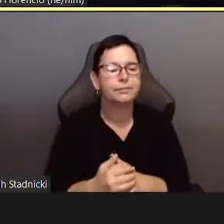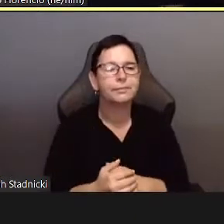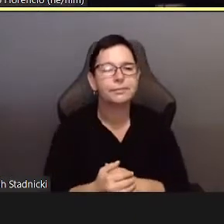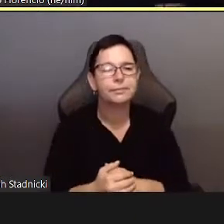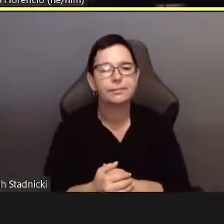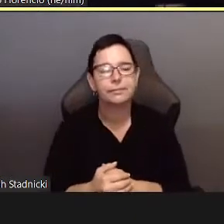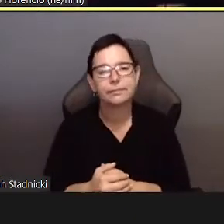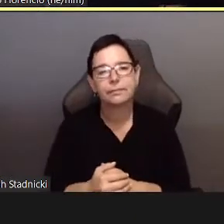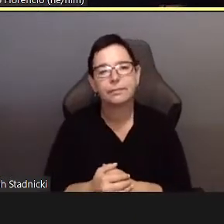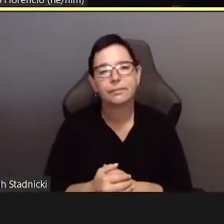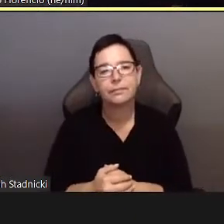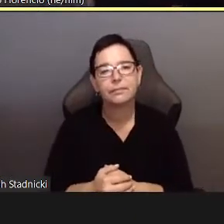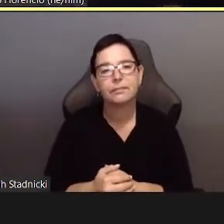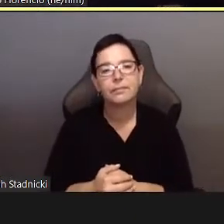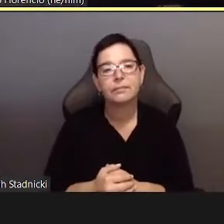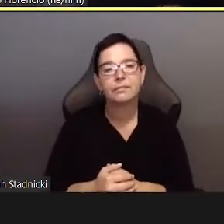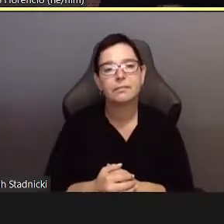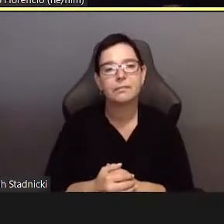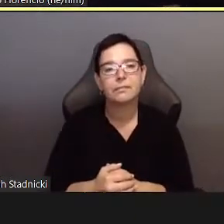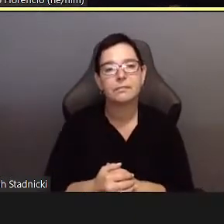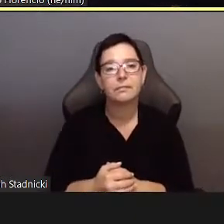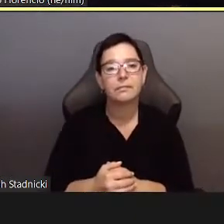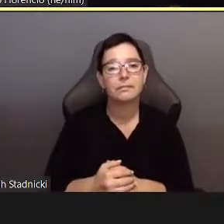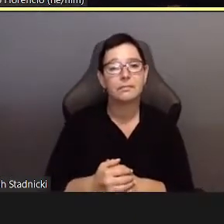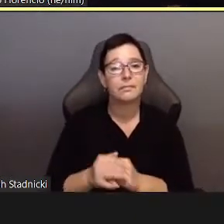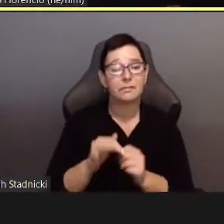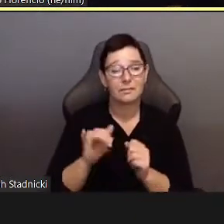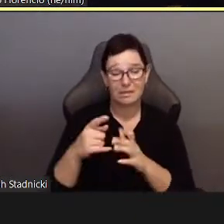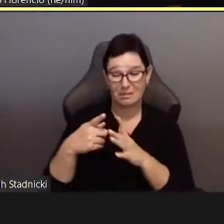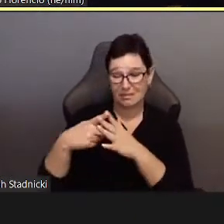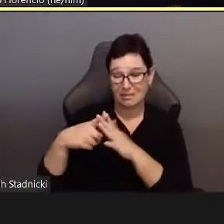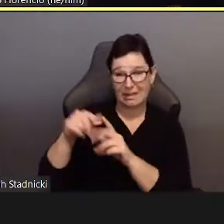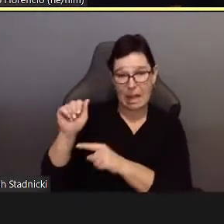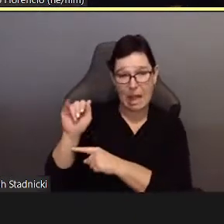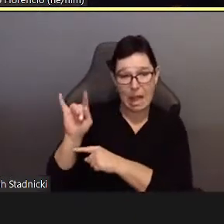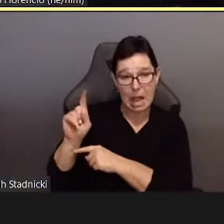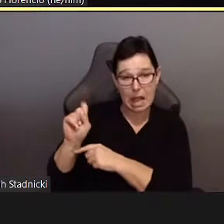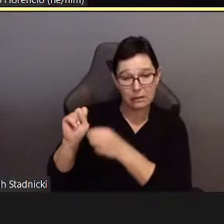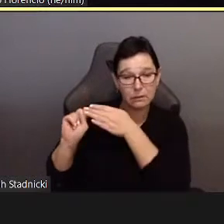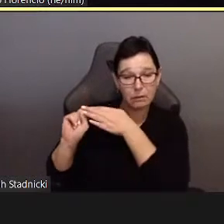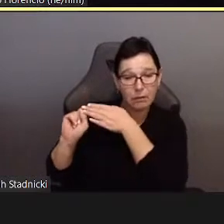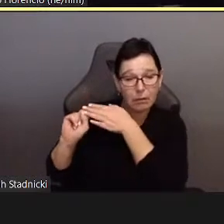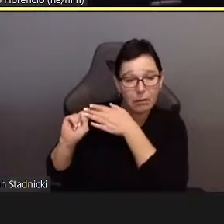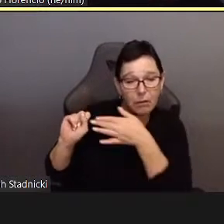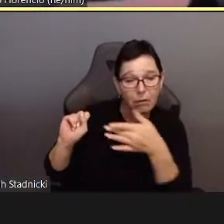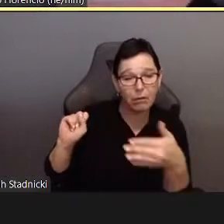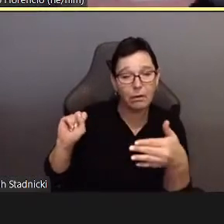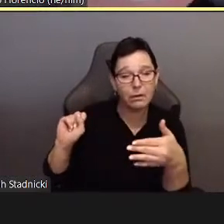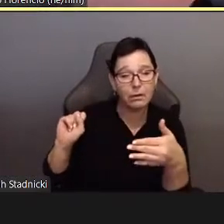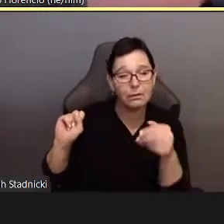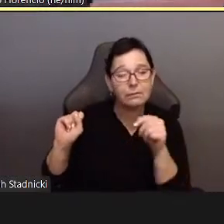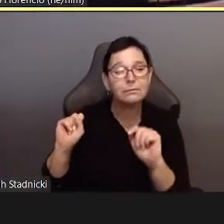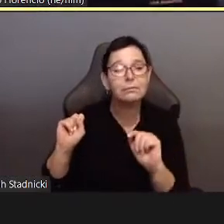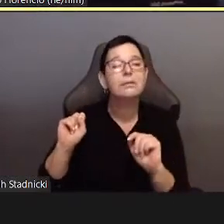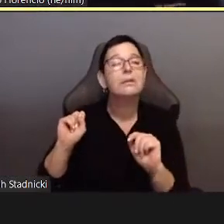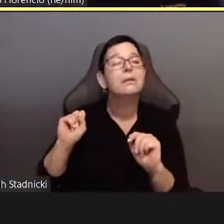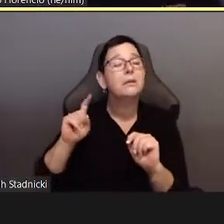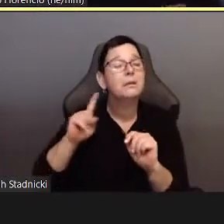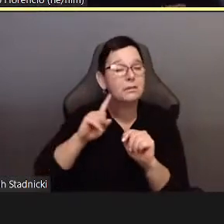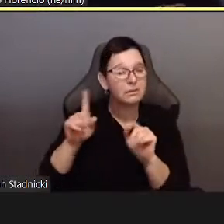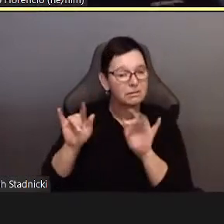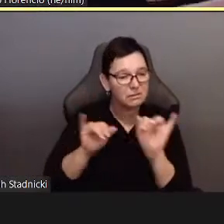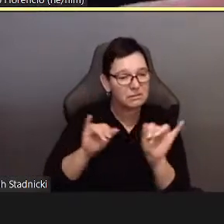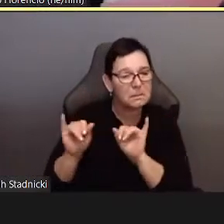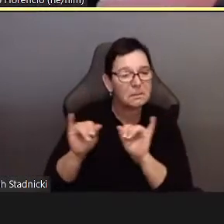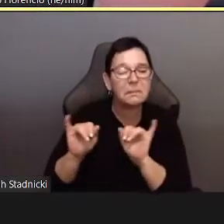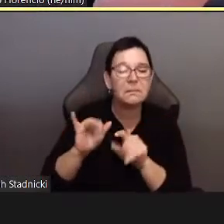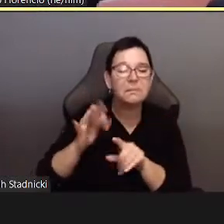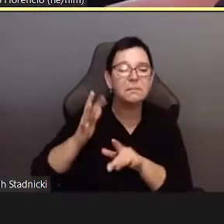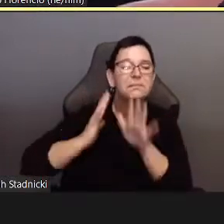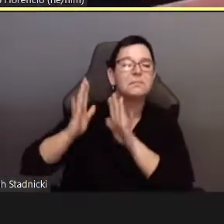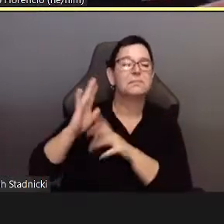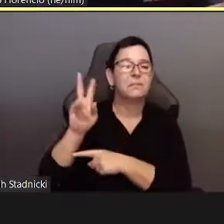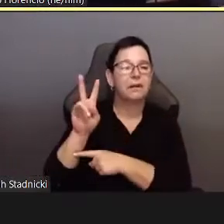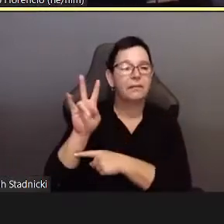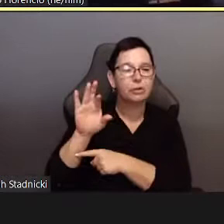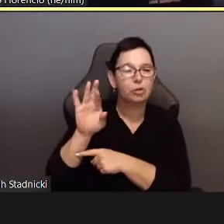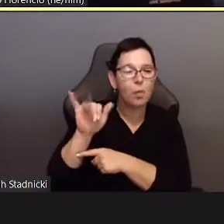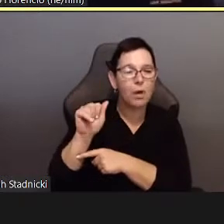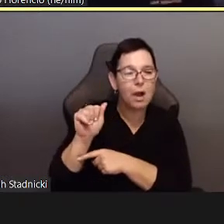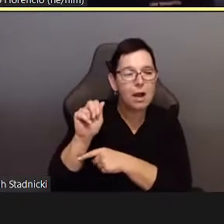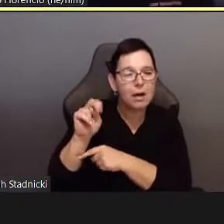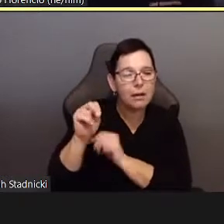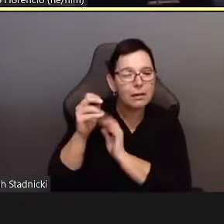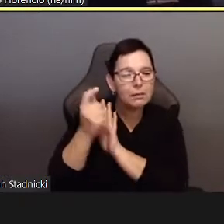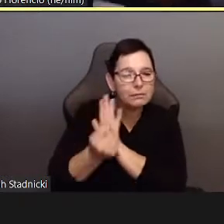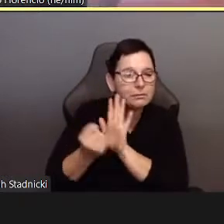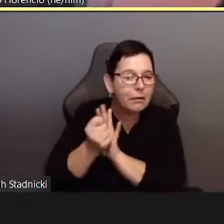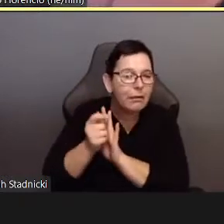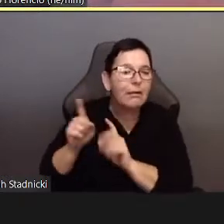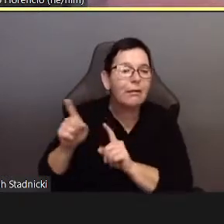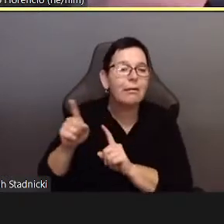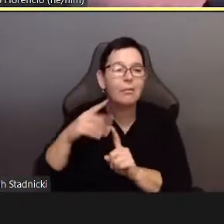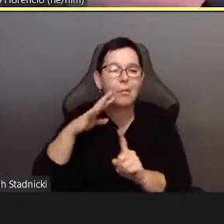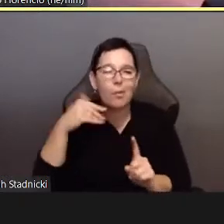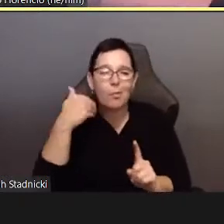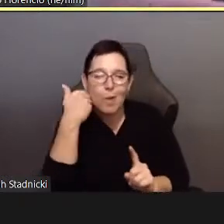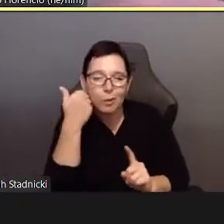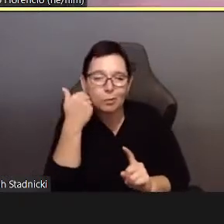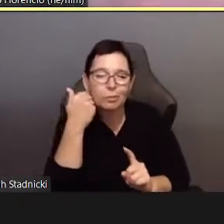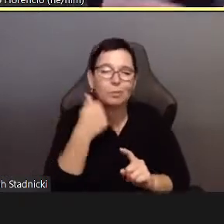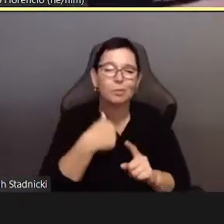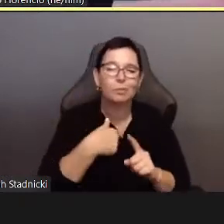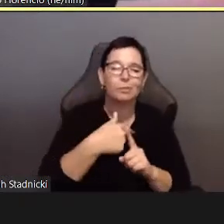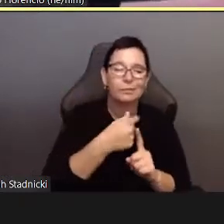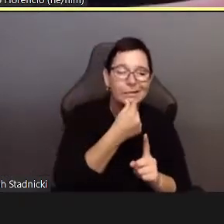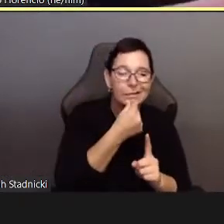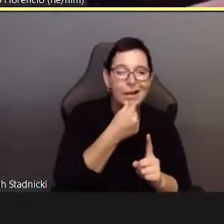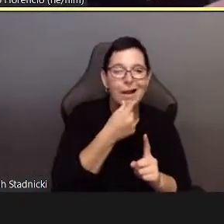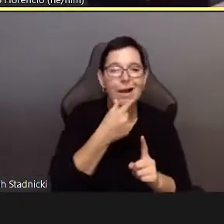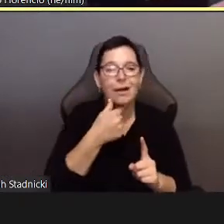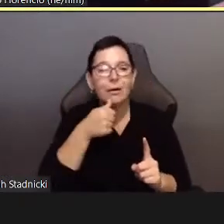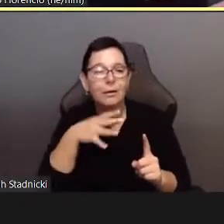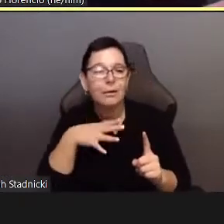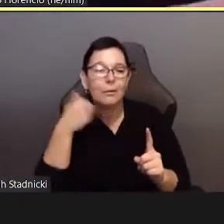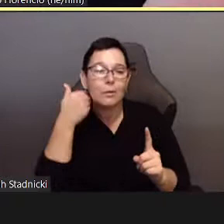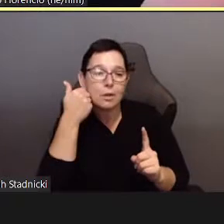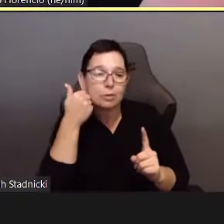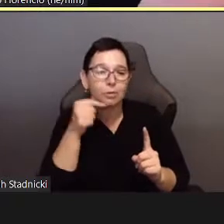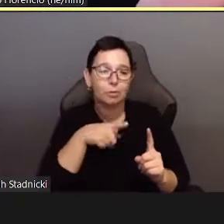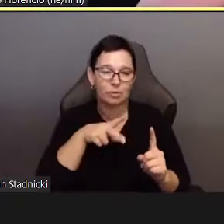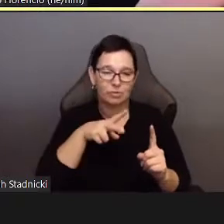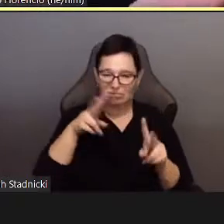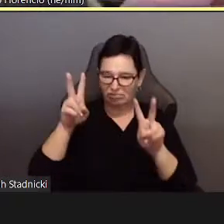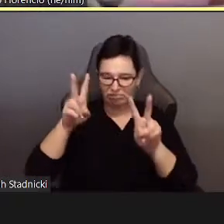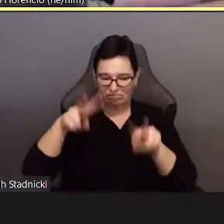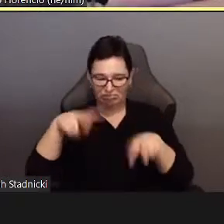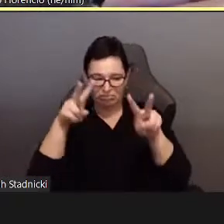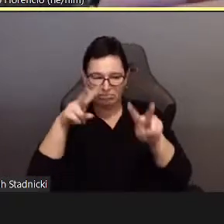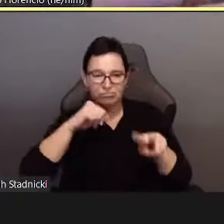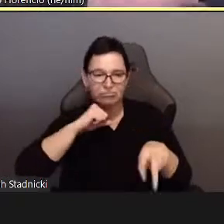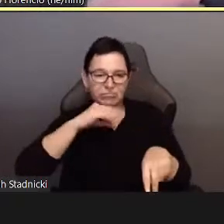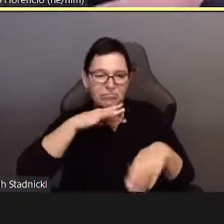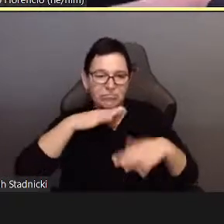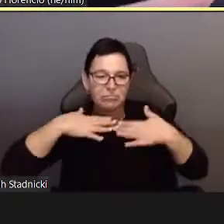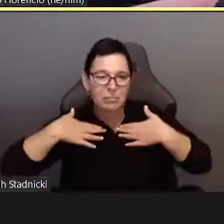In psychoanalytically inflated critiques of sex, sex requires self sacrifice over and over again.